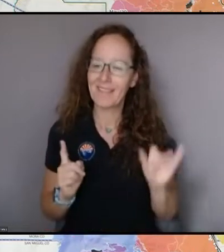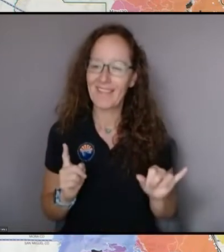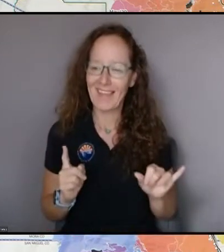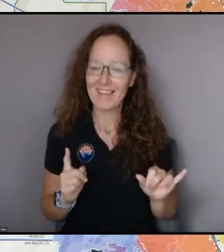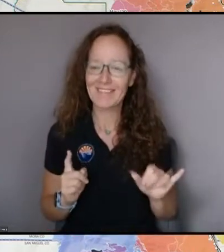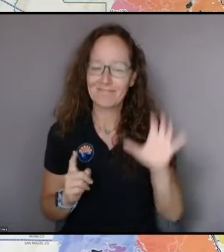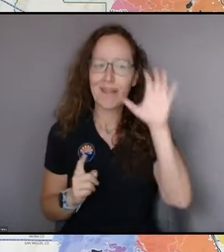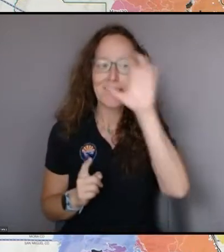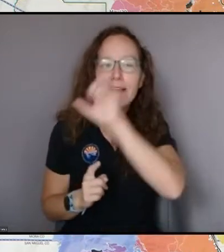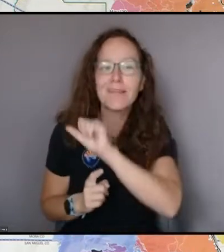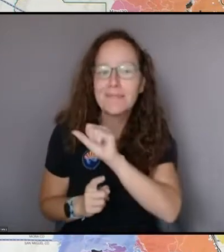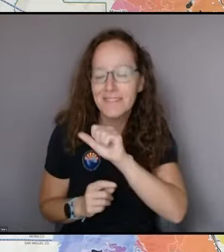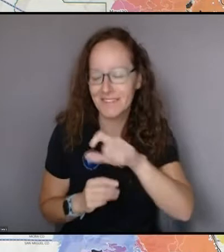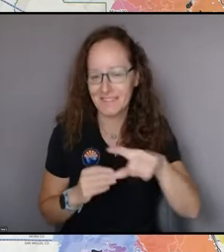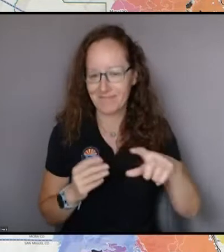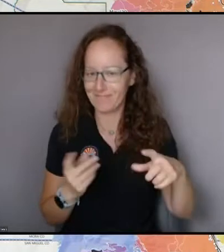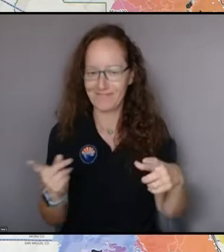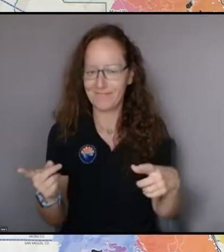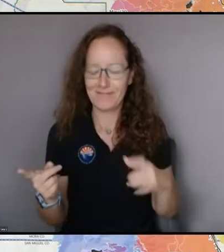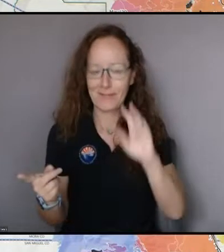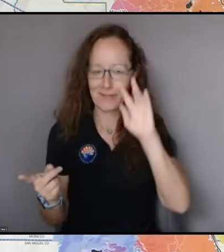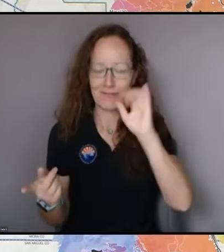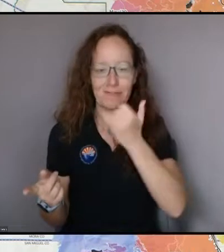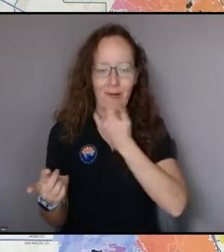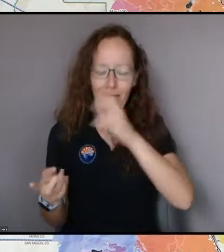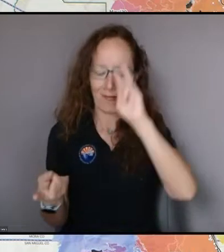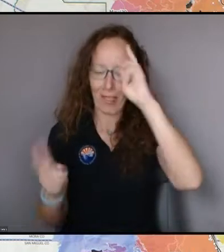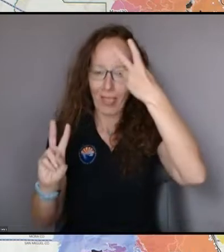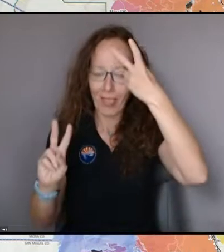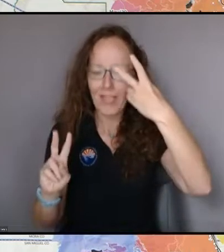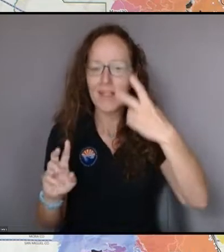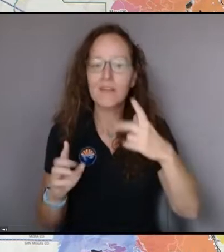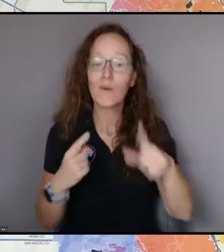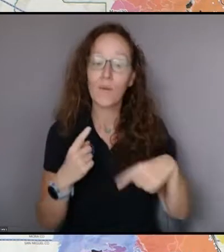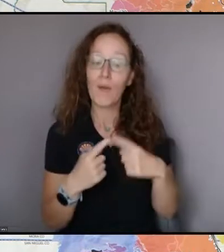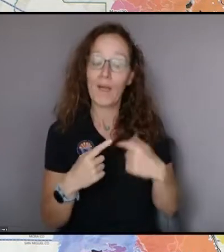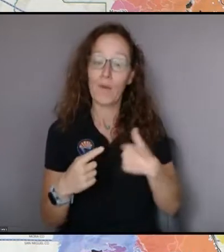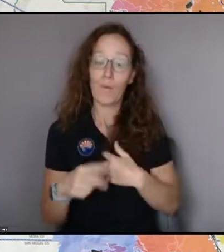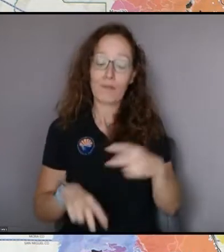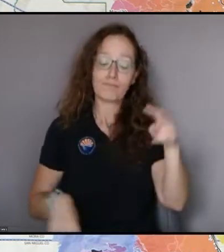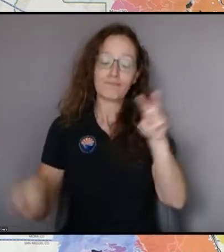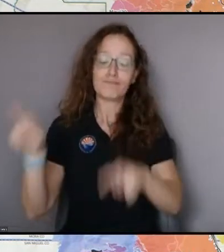based on what we talked about the last couple days, I just wanted to go over, highlight some of the ways that we